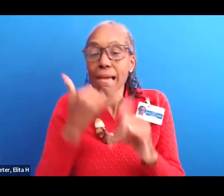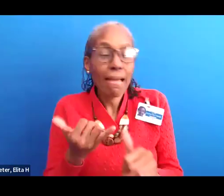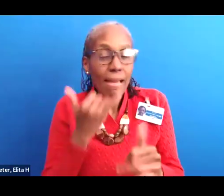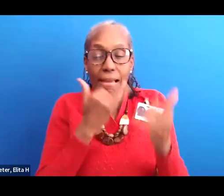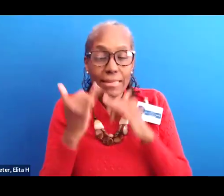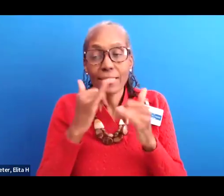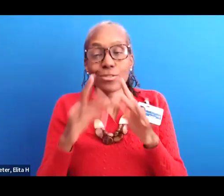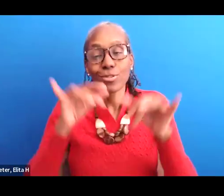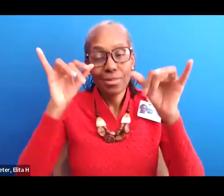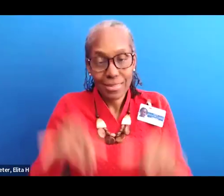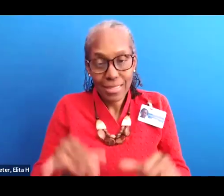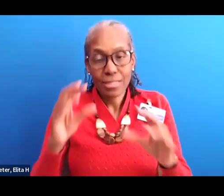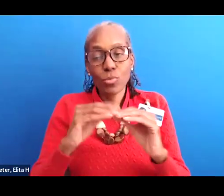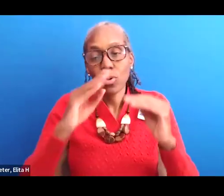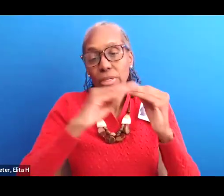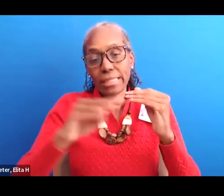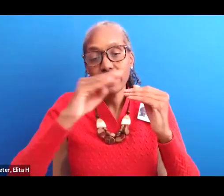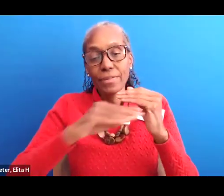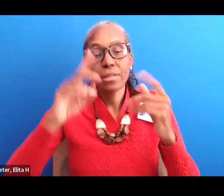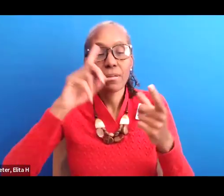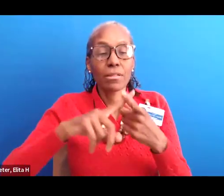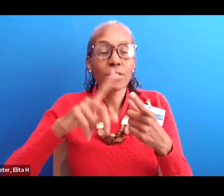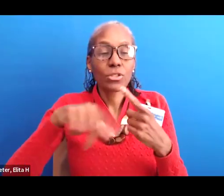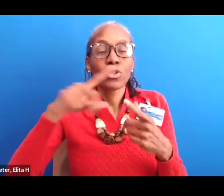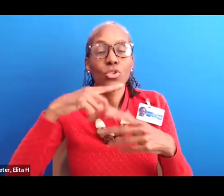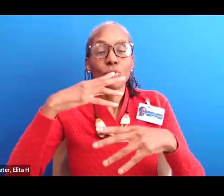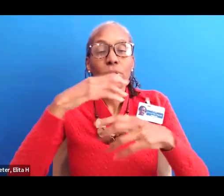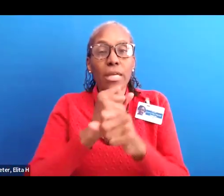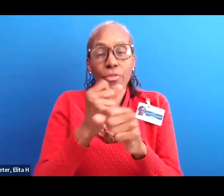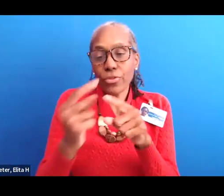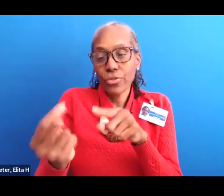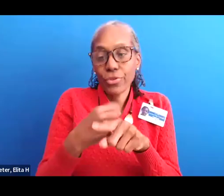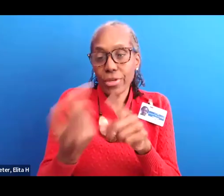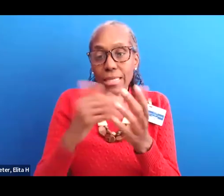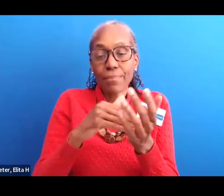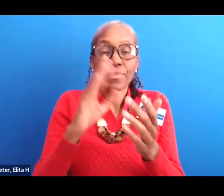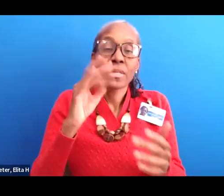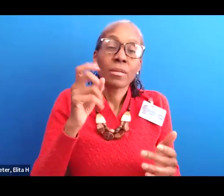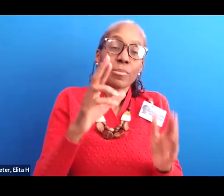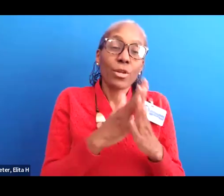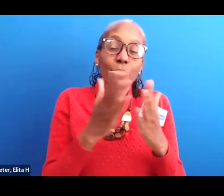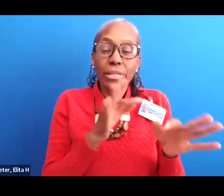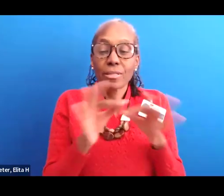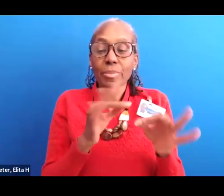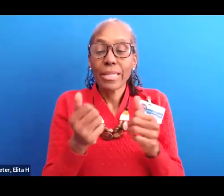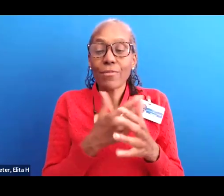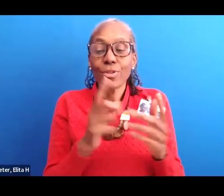It stays more at an even keel until you catheterize again. Our bladder book will explain all this to you and you can use